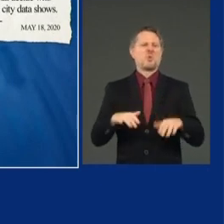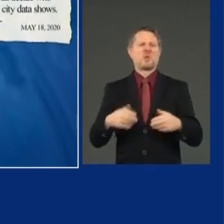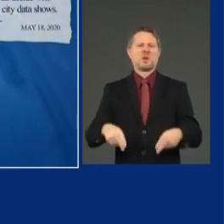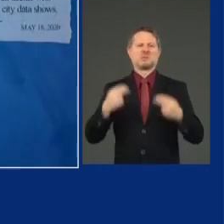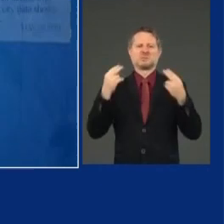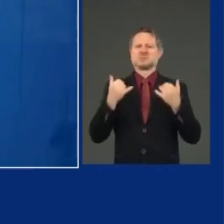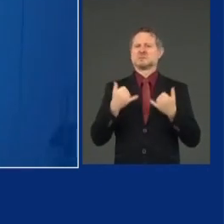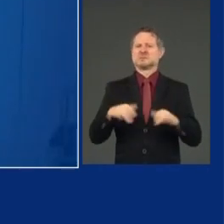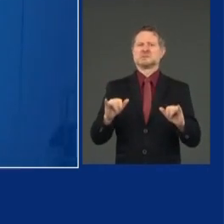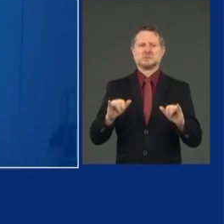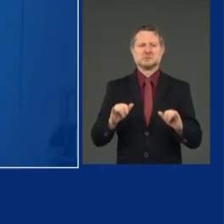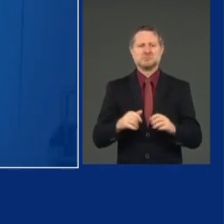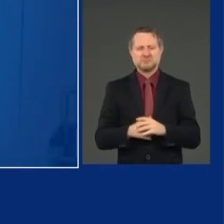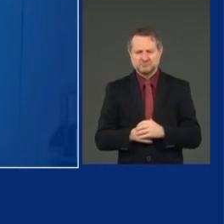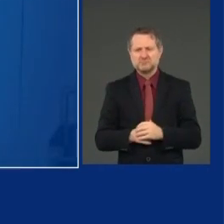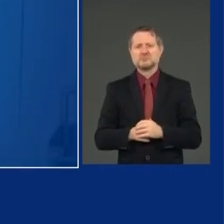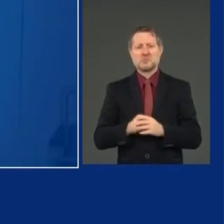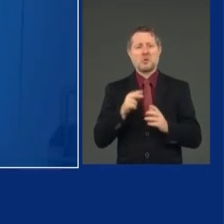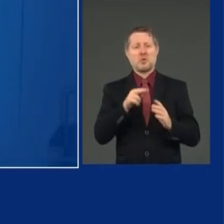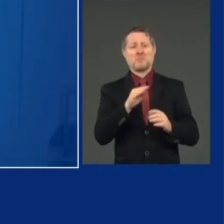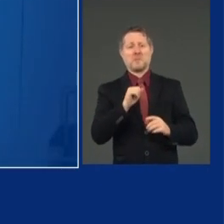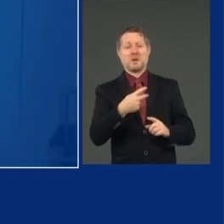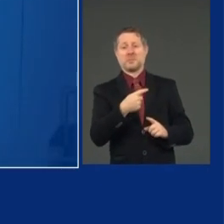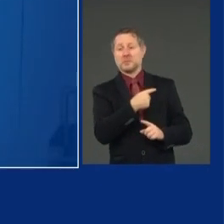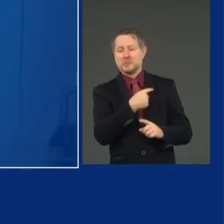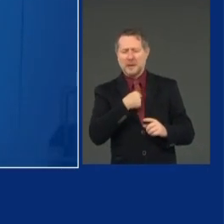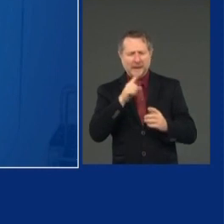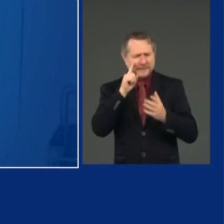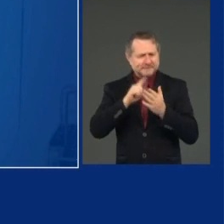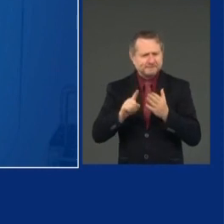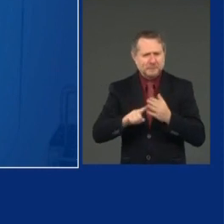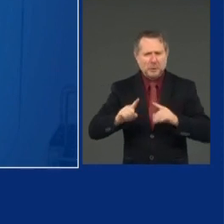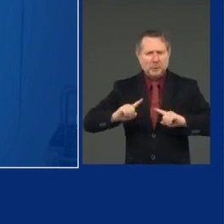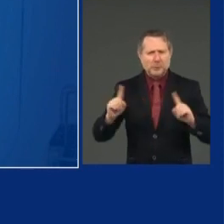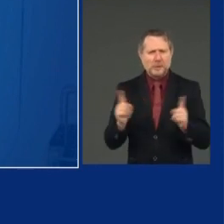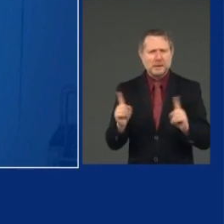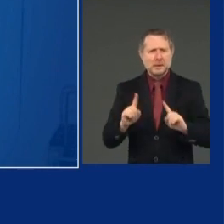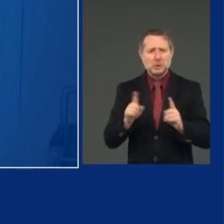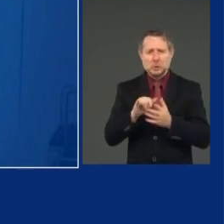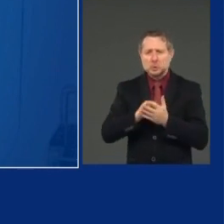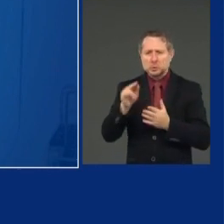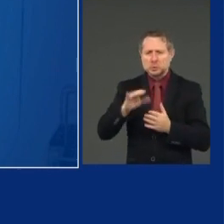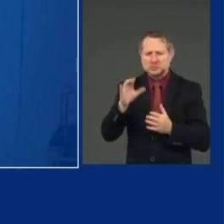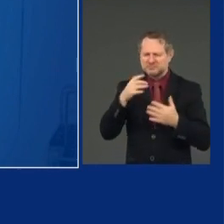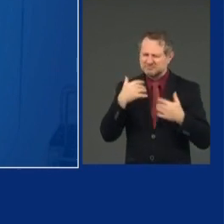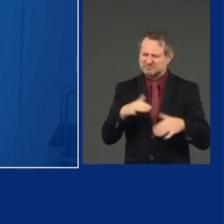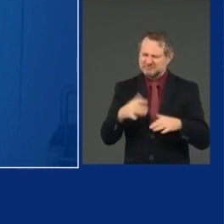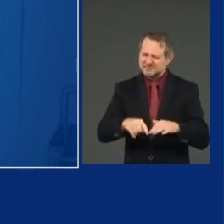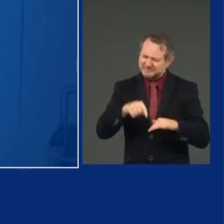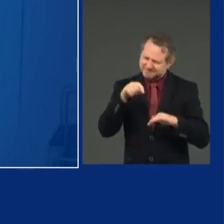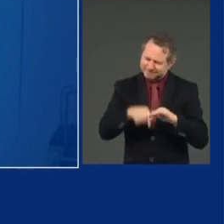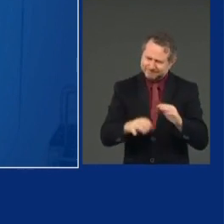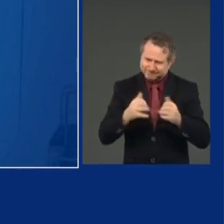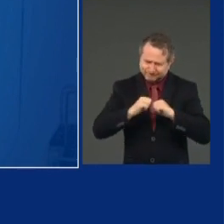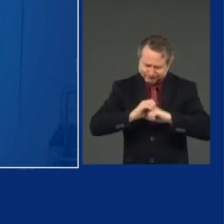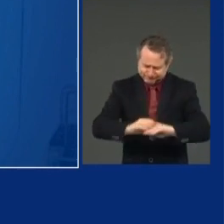PREDOMINANTLY MINORITY, WHERE WE'RE STILL SEEING AN INCREASE